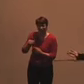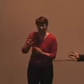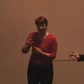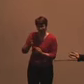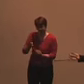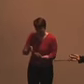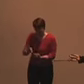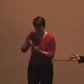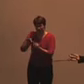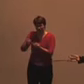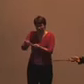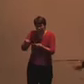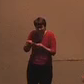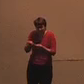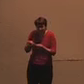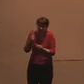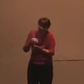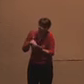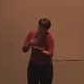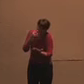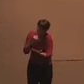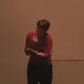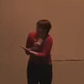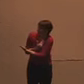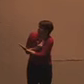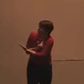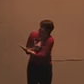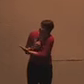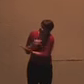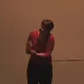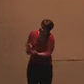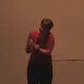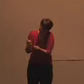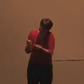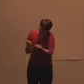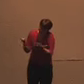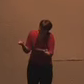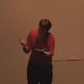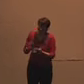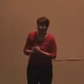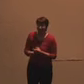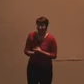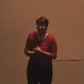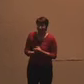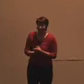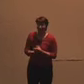for students to sleep. Yeah, in that point, the Toyo Ito library